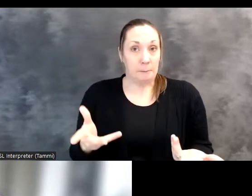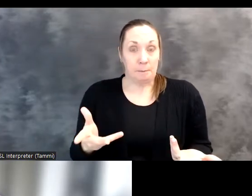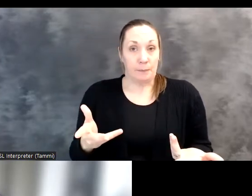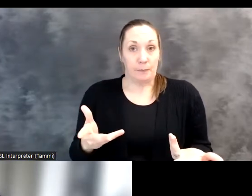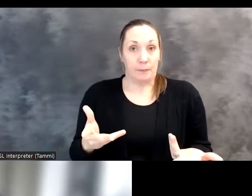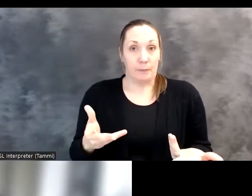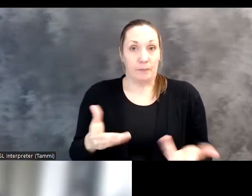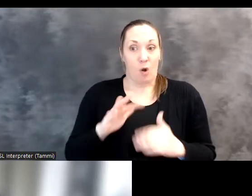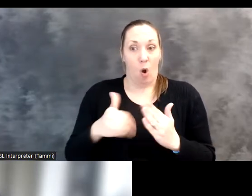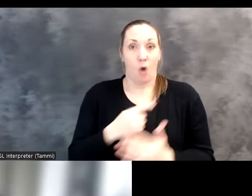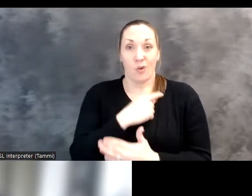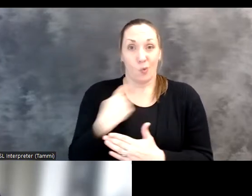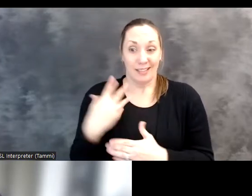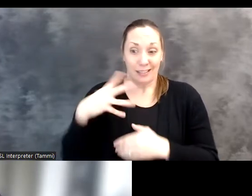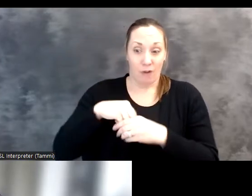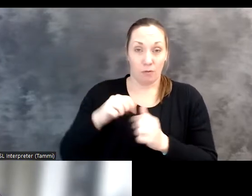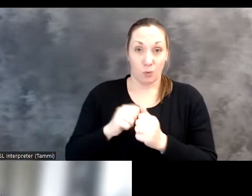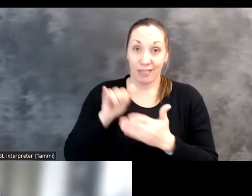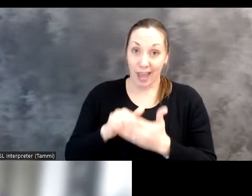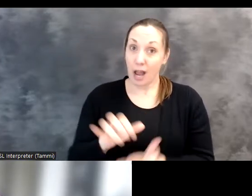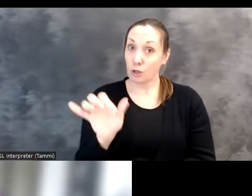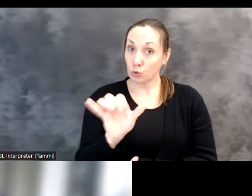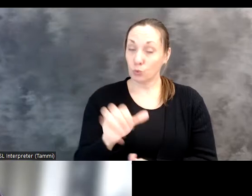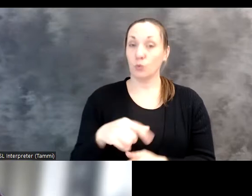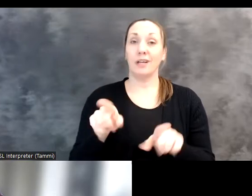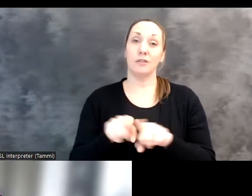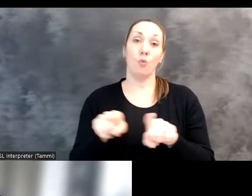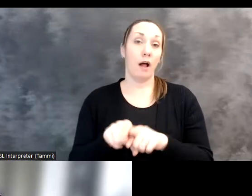approached about having neural surgery that I didn't